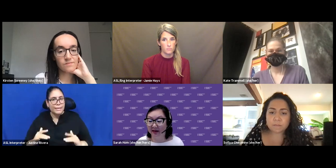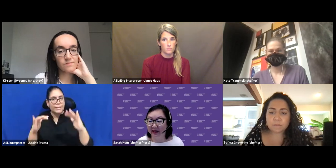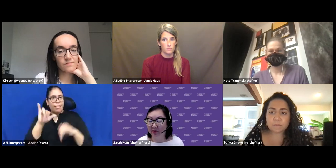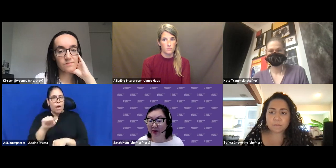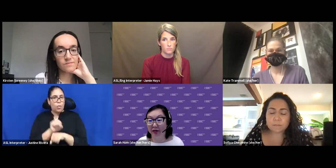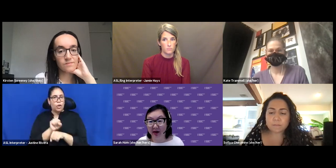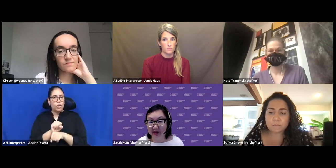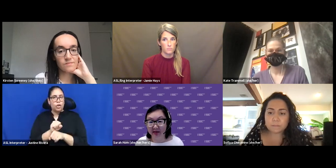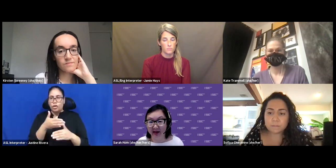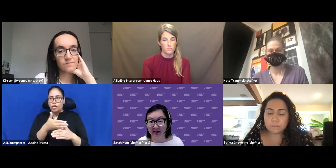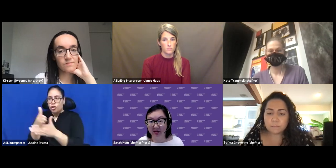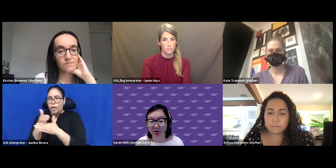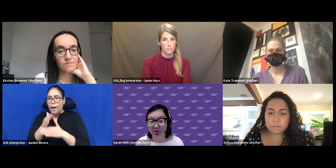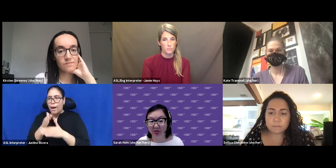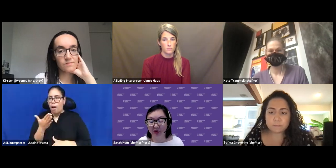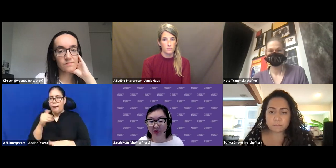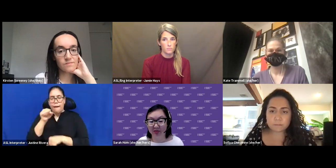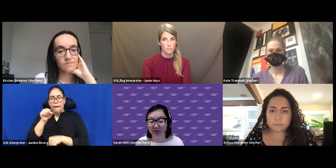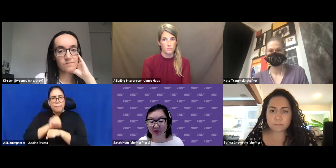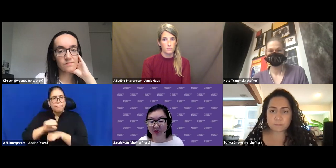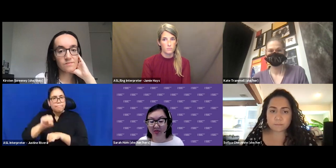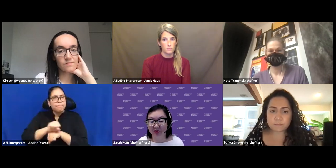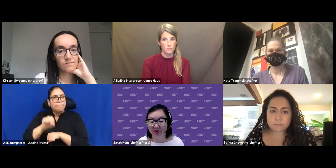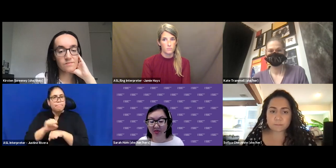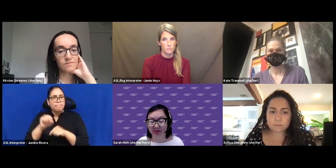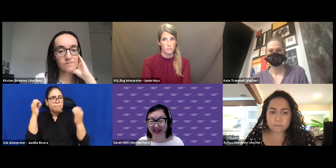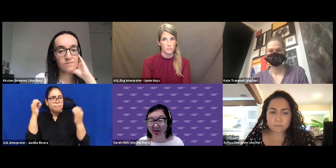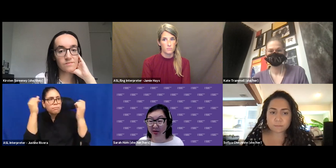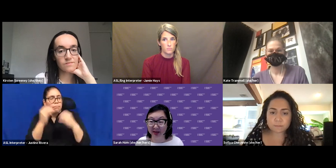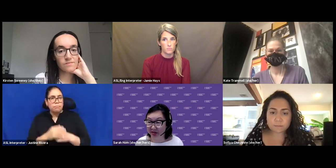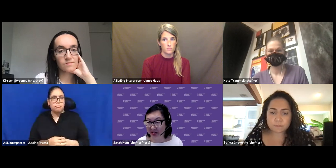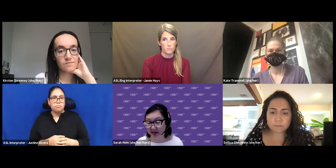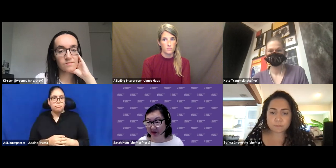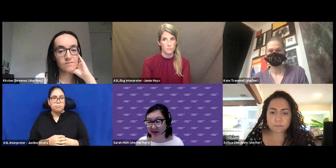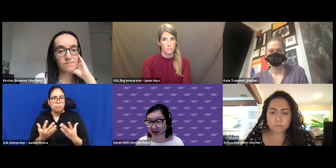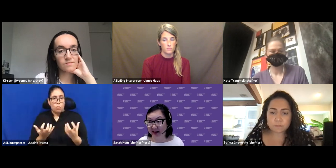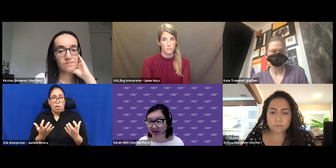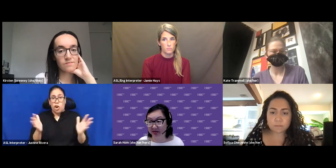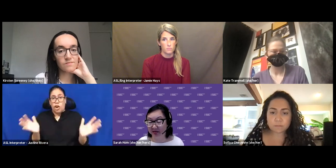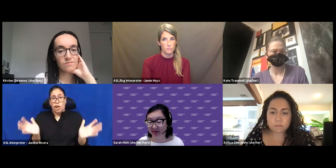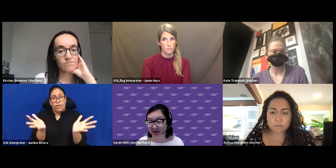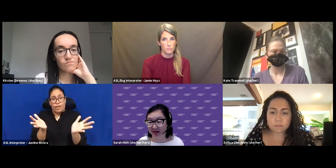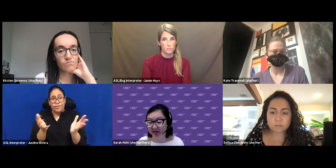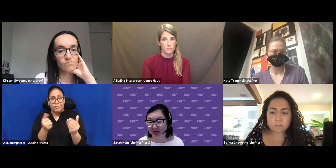the labor of thought and to encourage each other and to also